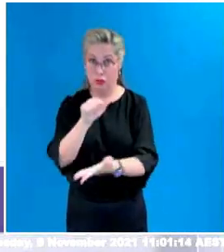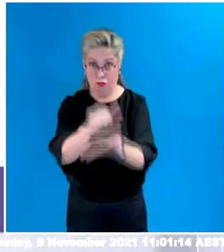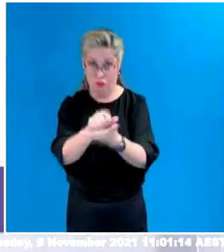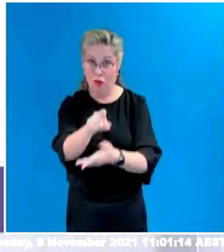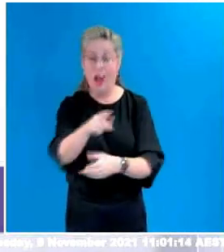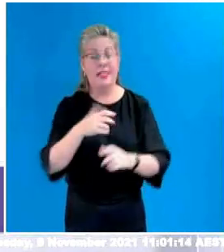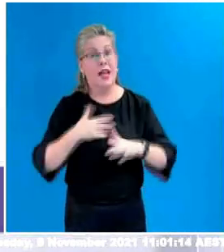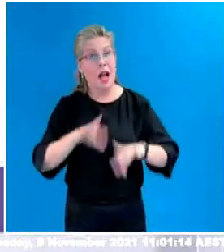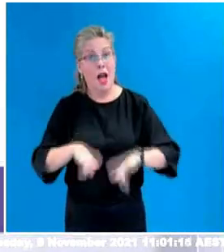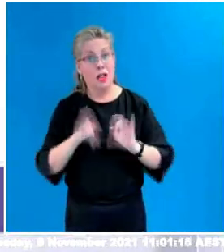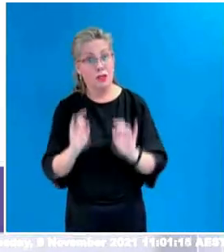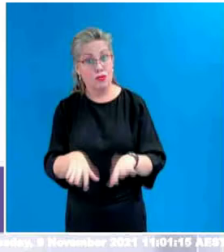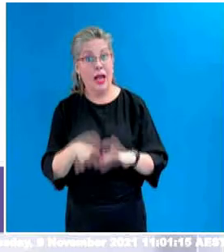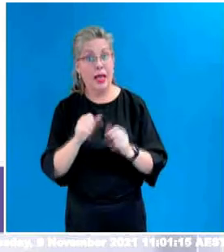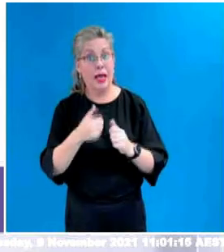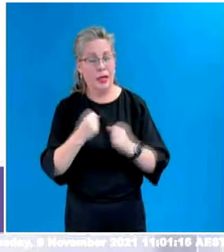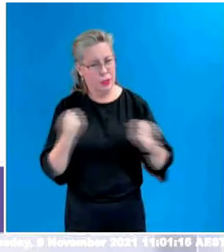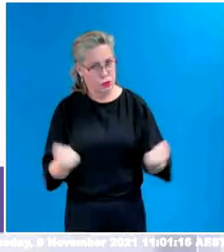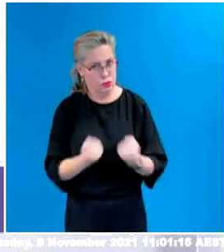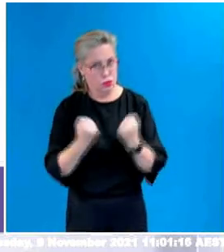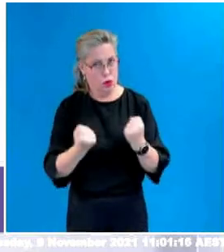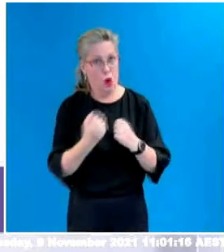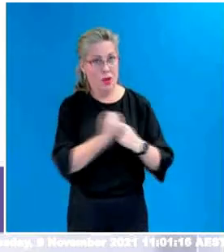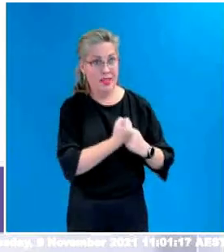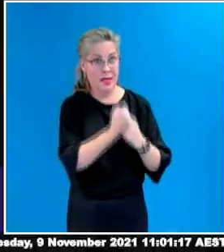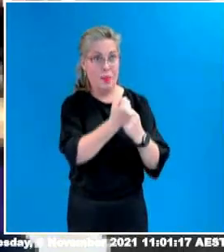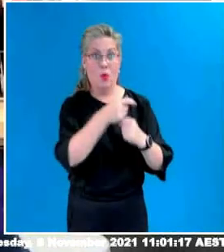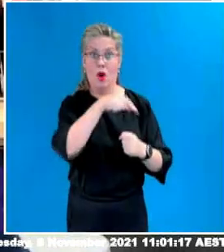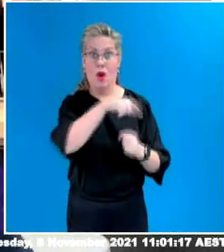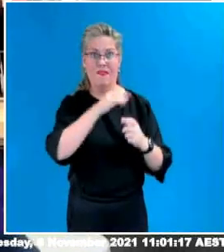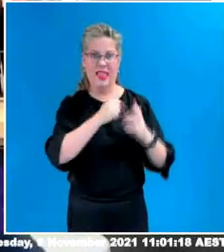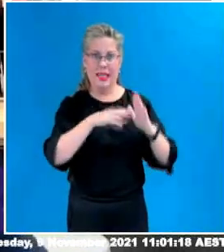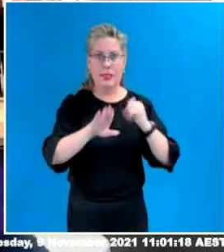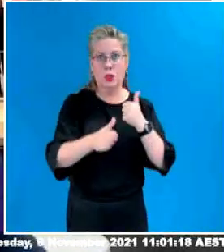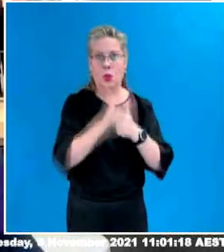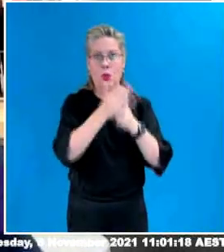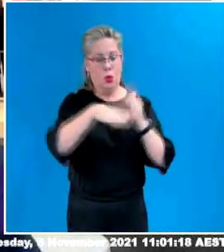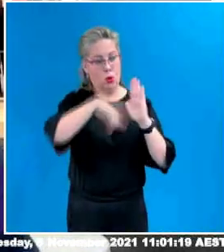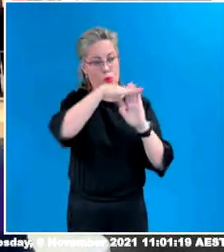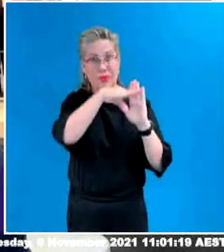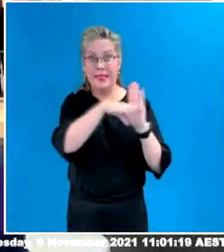The idea around the principles is to look at the state obligations with